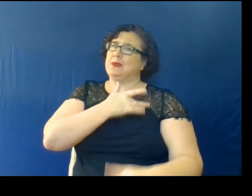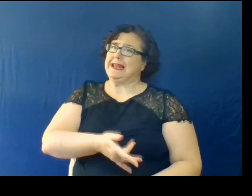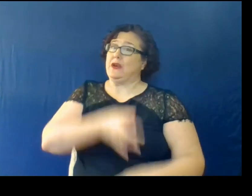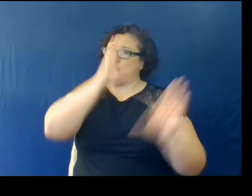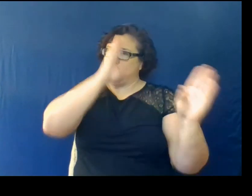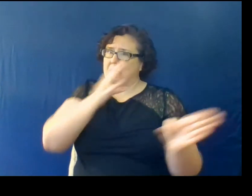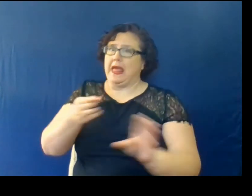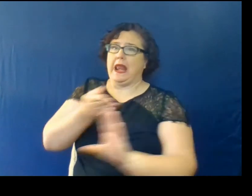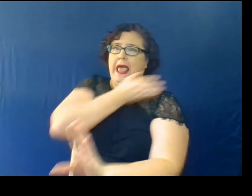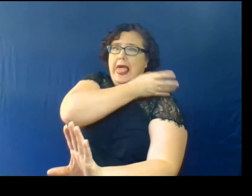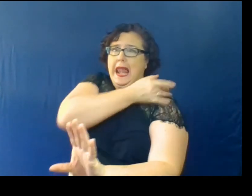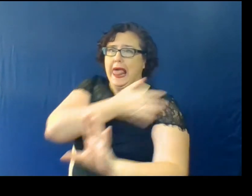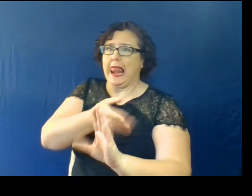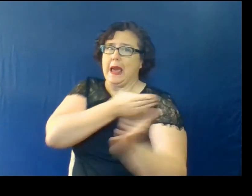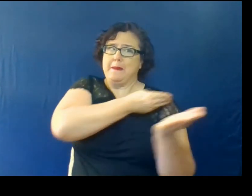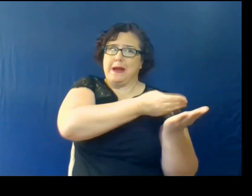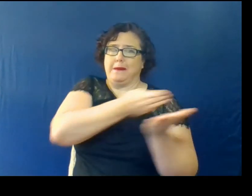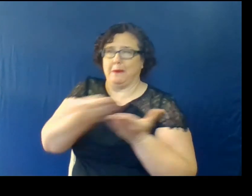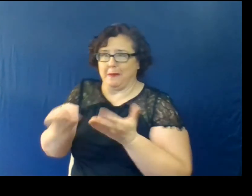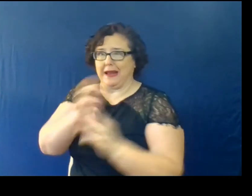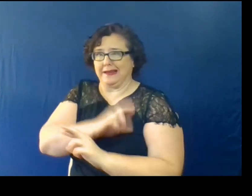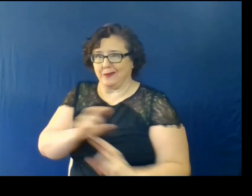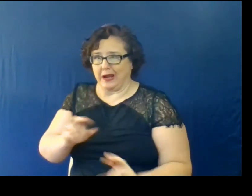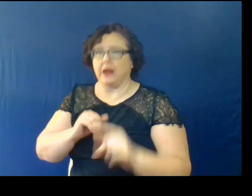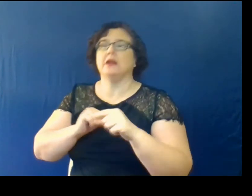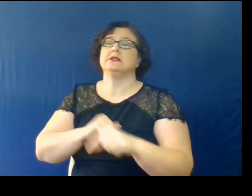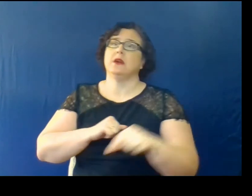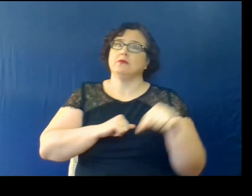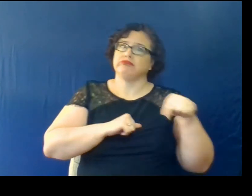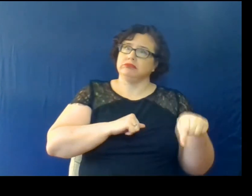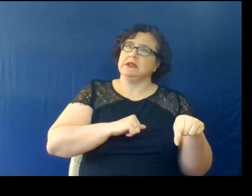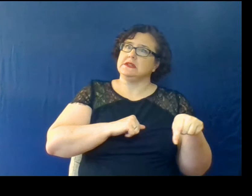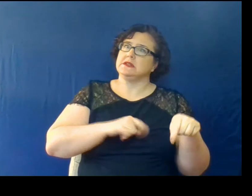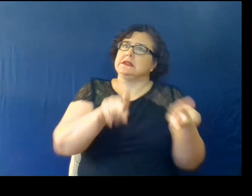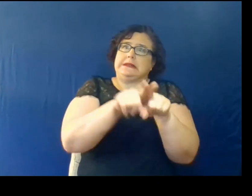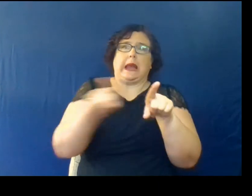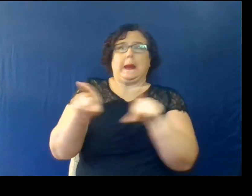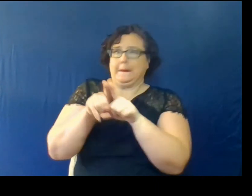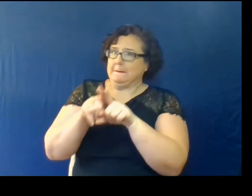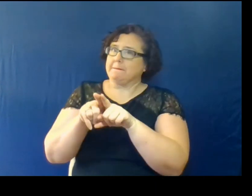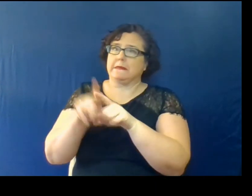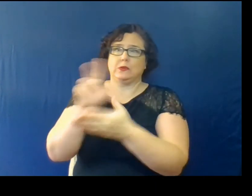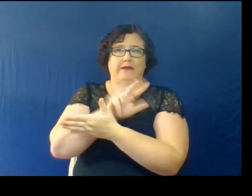why wouldn't you? But yeah things are things are very busy. We're working with 159 counties,